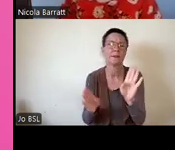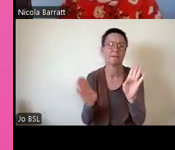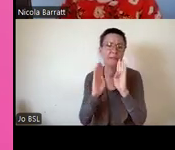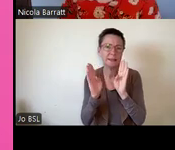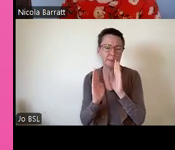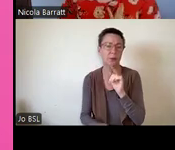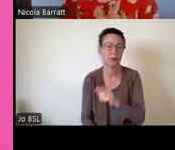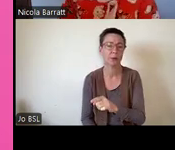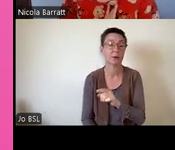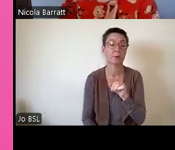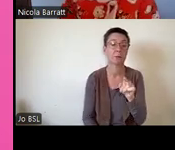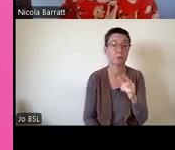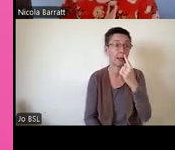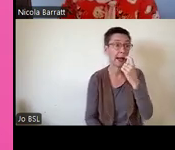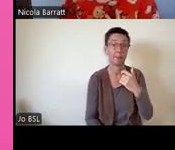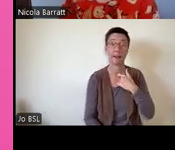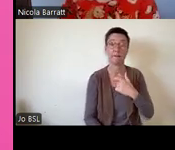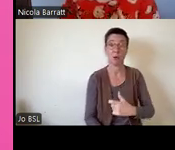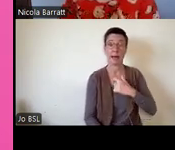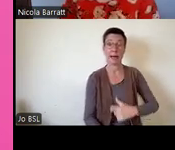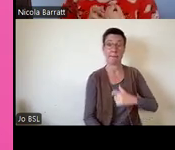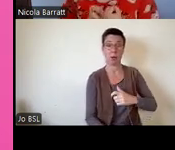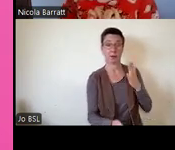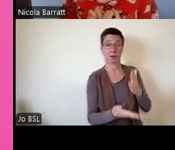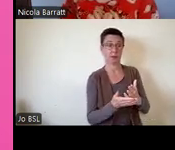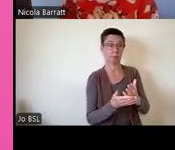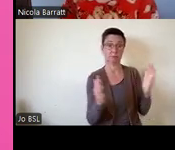They can be for in-person events or for online events.